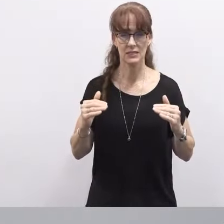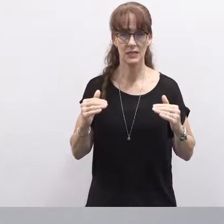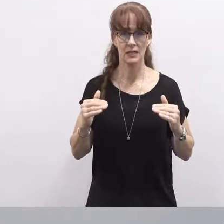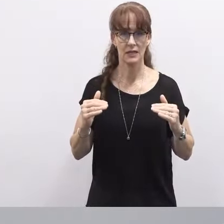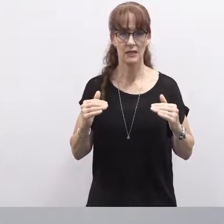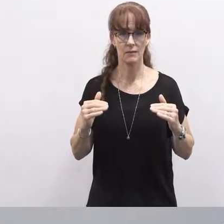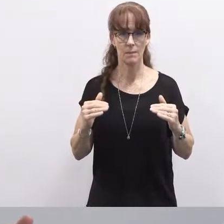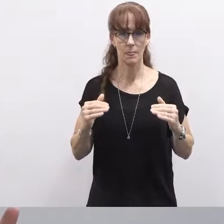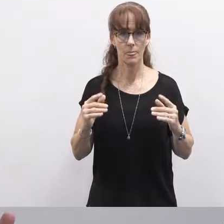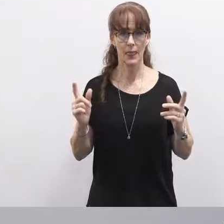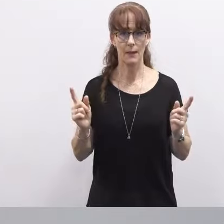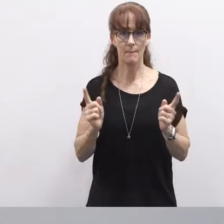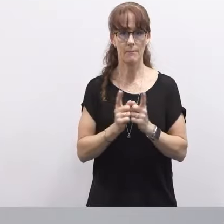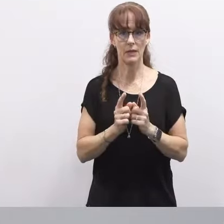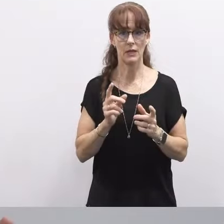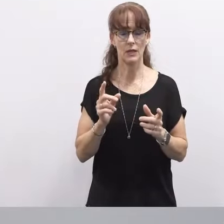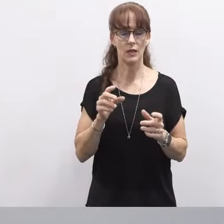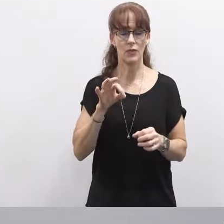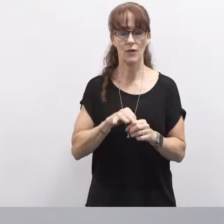Or do we meet the voting rights requirements?